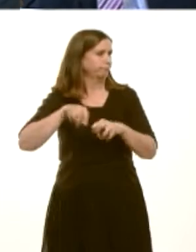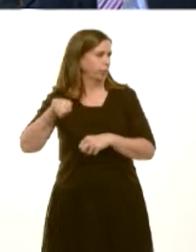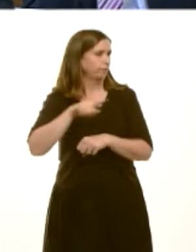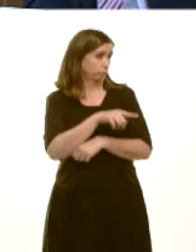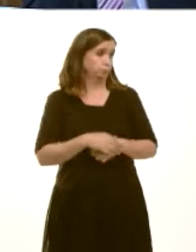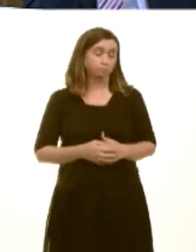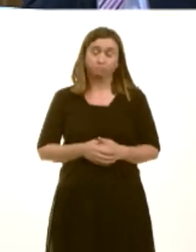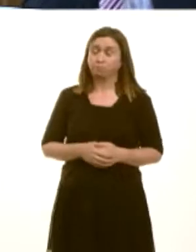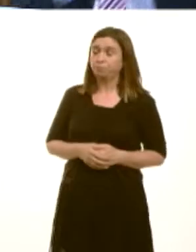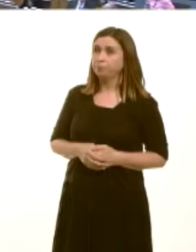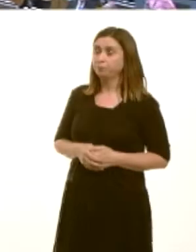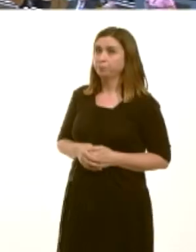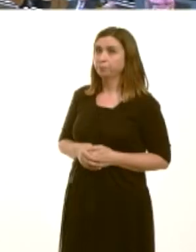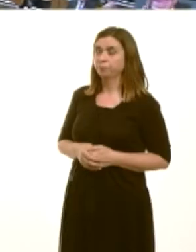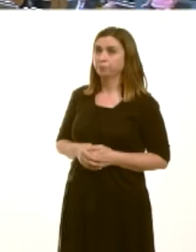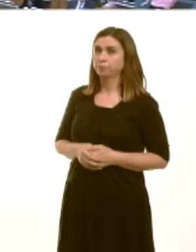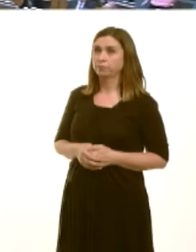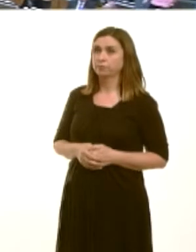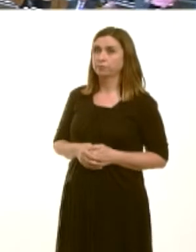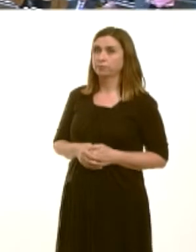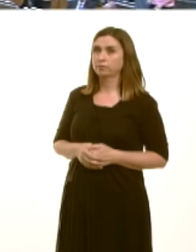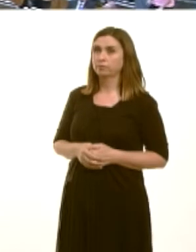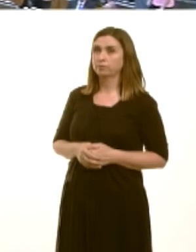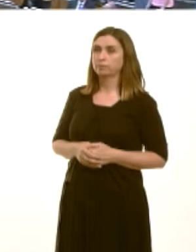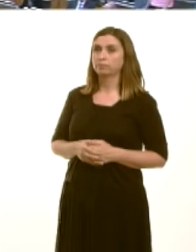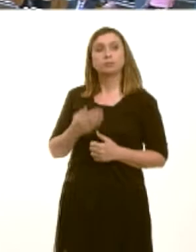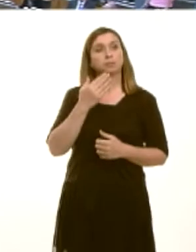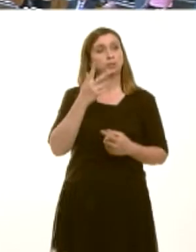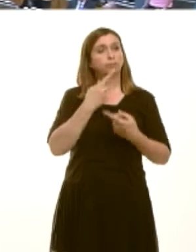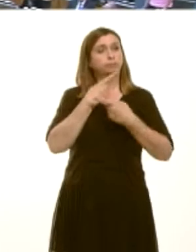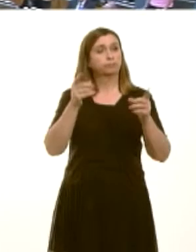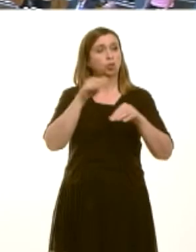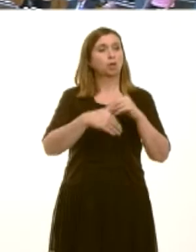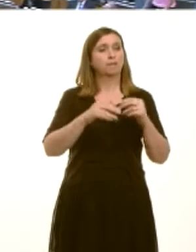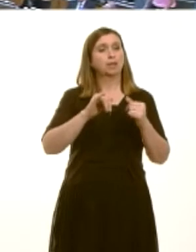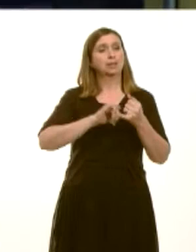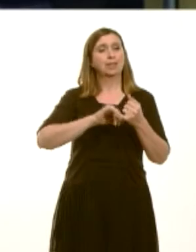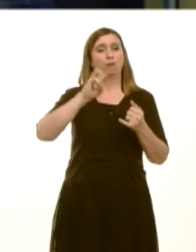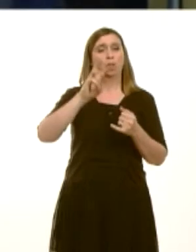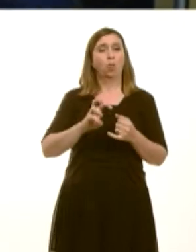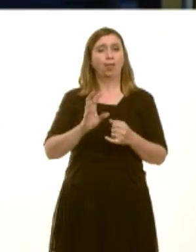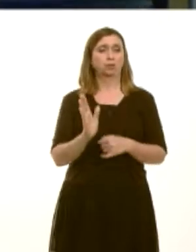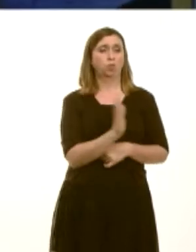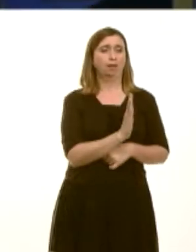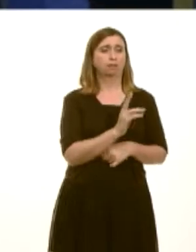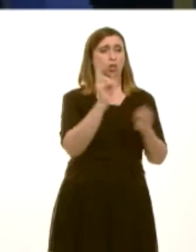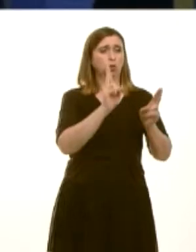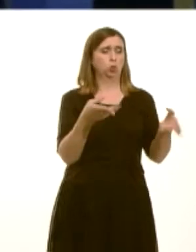Bethan Jenkins: 6. A wnaiff y Prif Weinidog ddatganiad am gau ysgolion yng Ngorllewin De Cymru? OAQ(4)2213(FM) Carwyn Jones: Local authorities have a duty